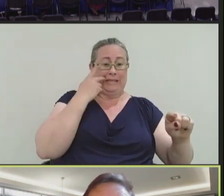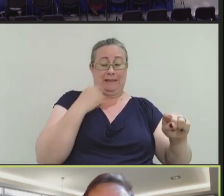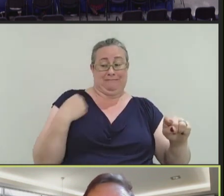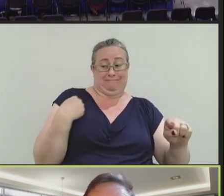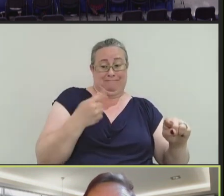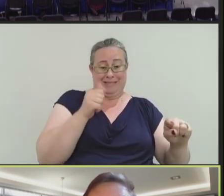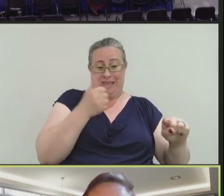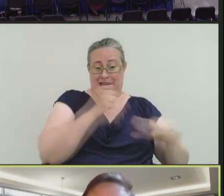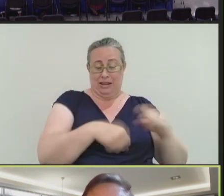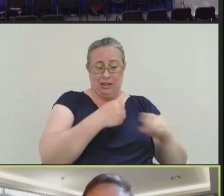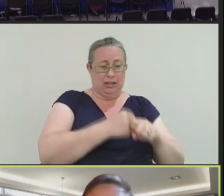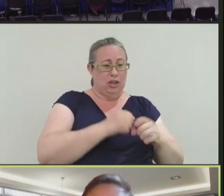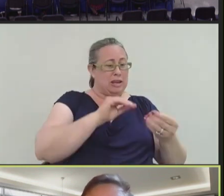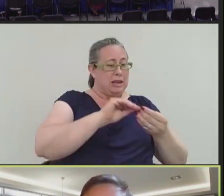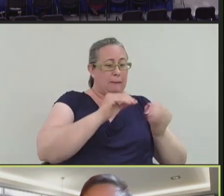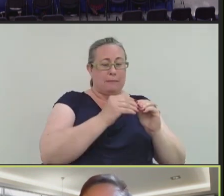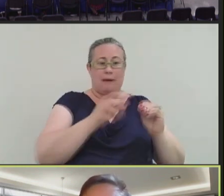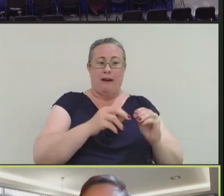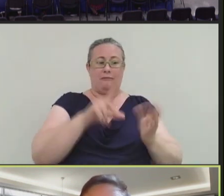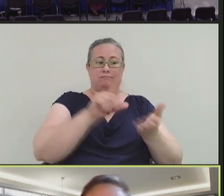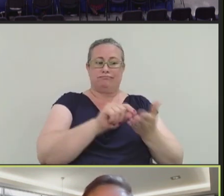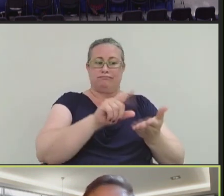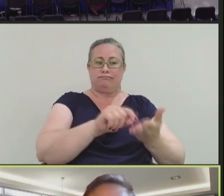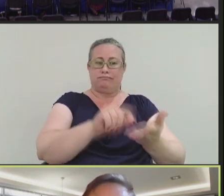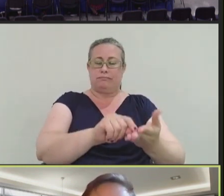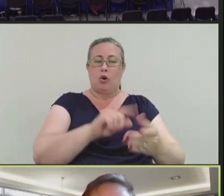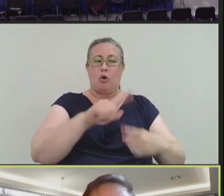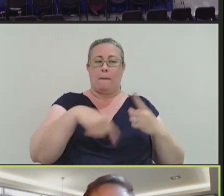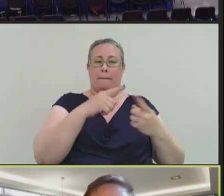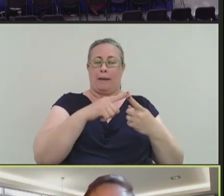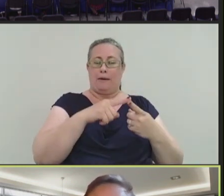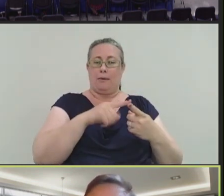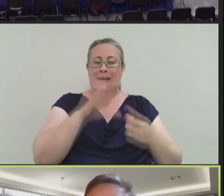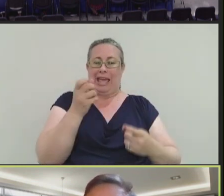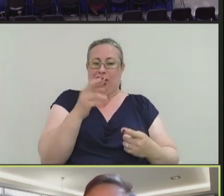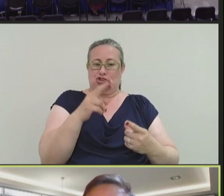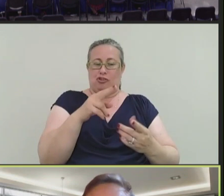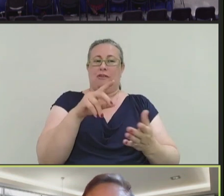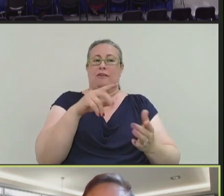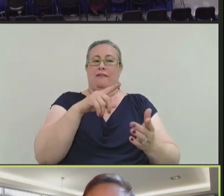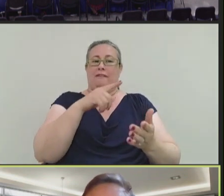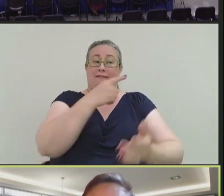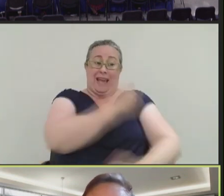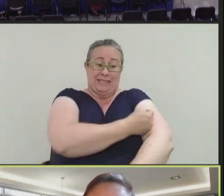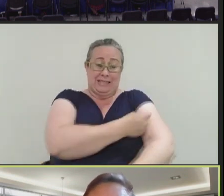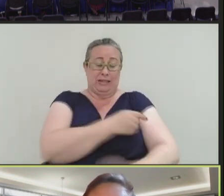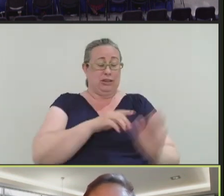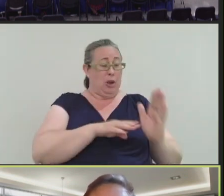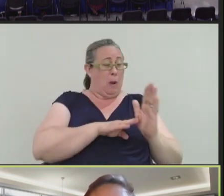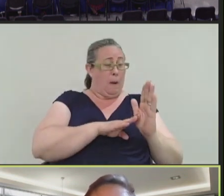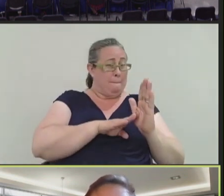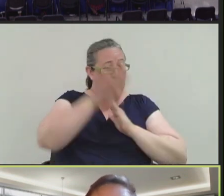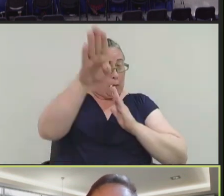the number of publications on cancer vaccines really is taking off. And the